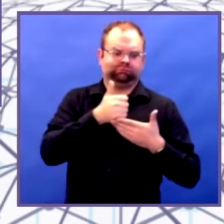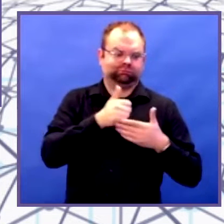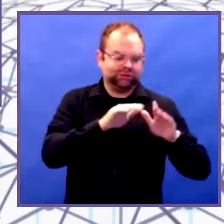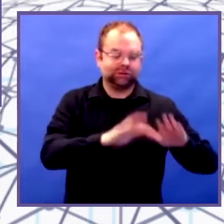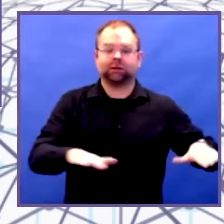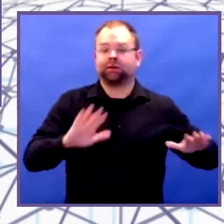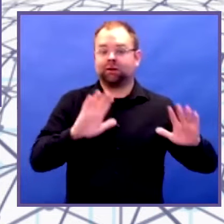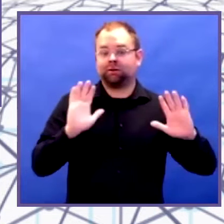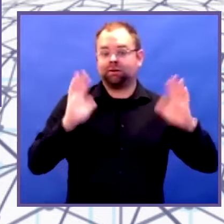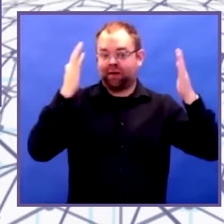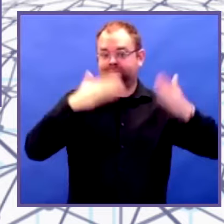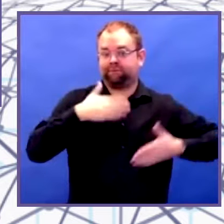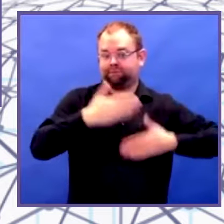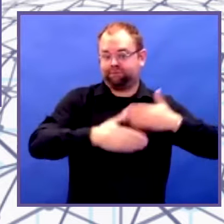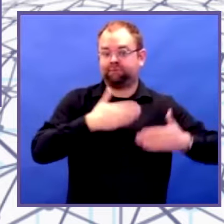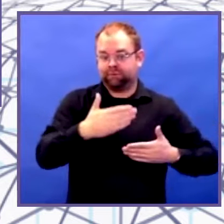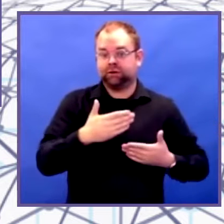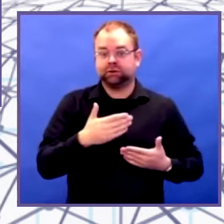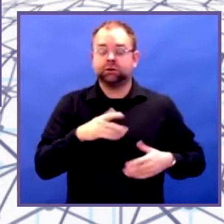to make themselves heard.